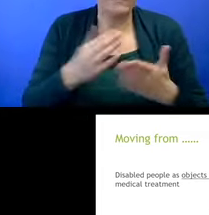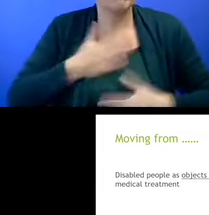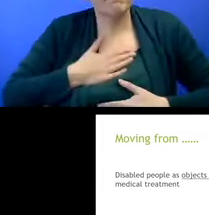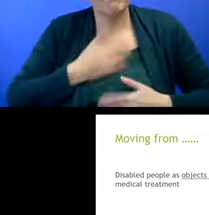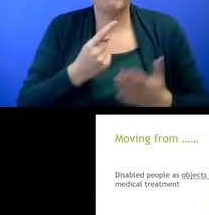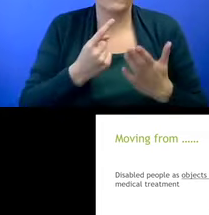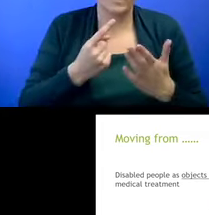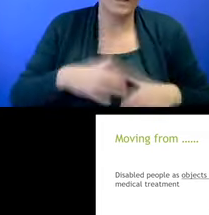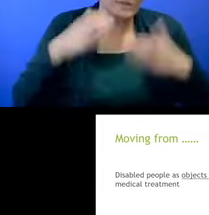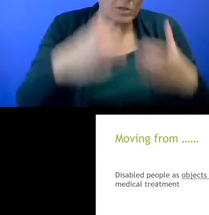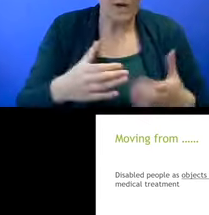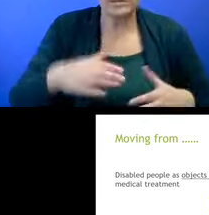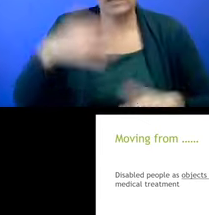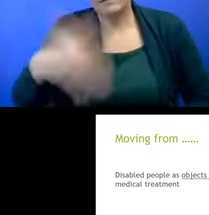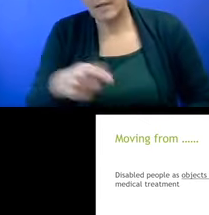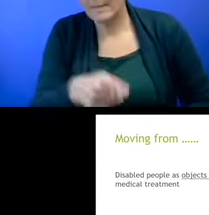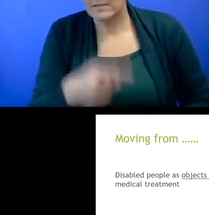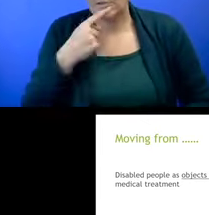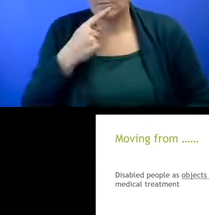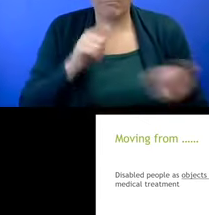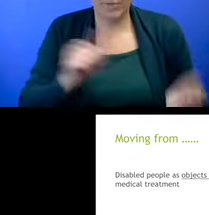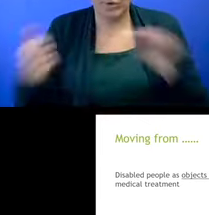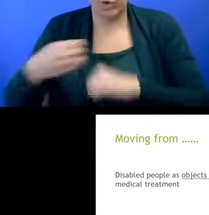by acknowledging that society itself is disabling.